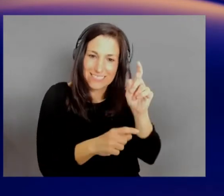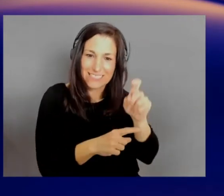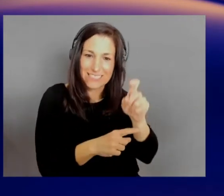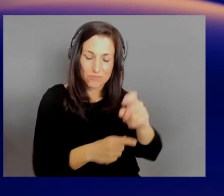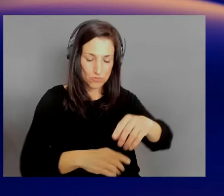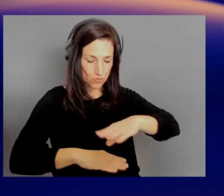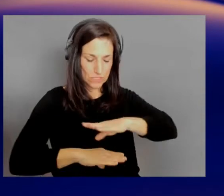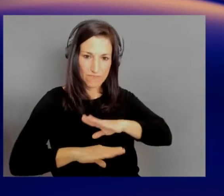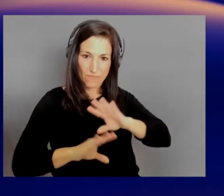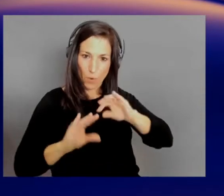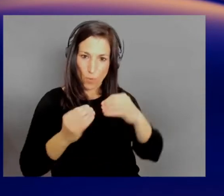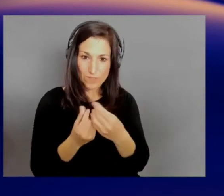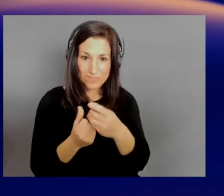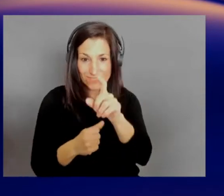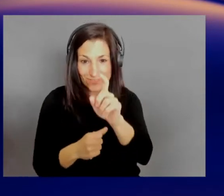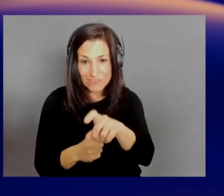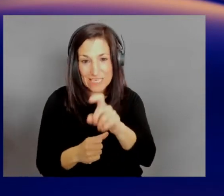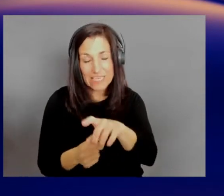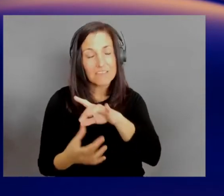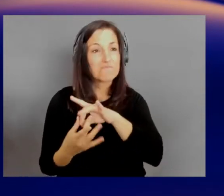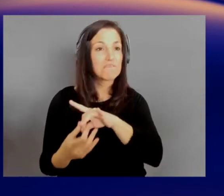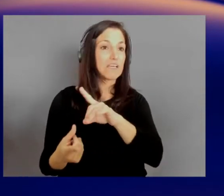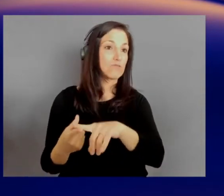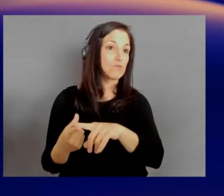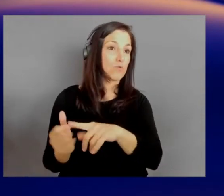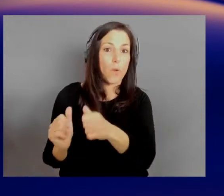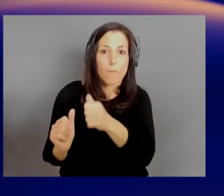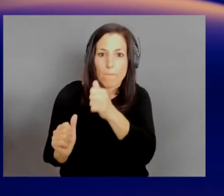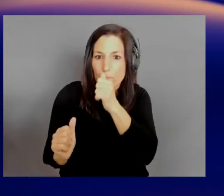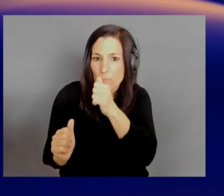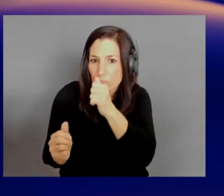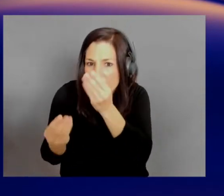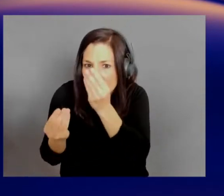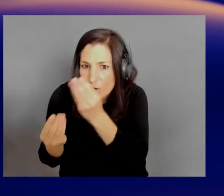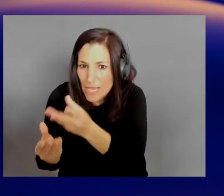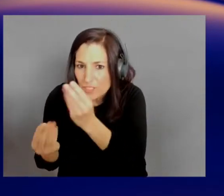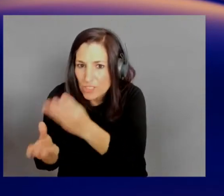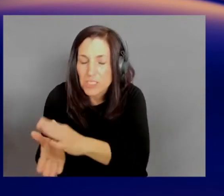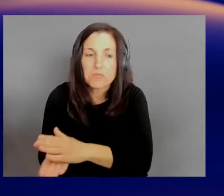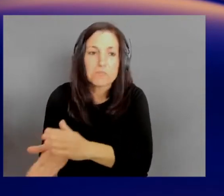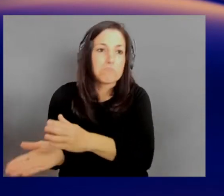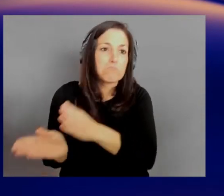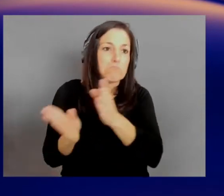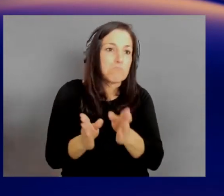around personal information. The ability to actually make sure that these are in compliance